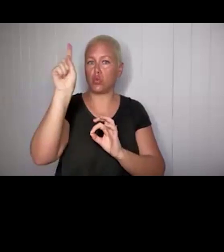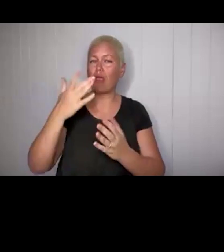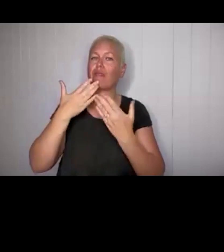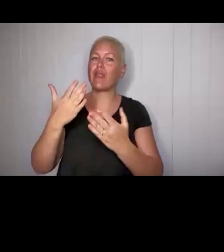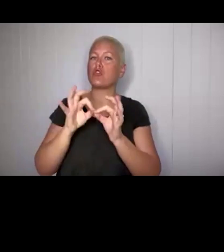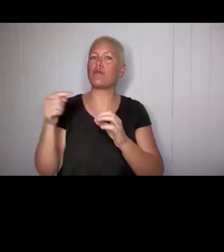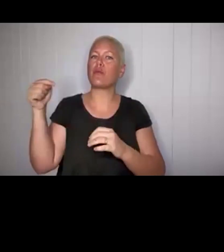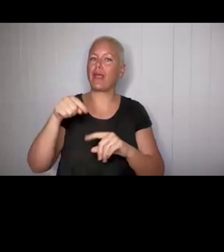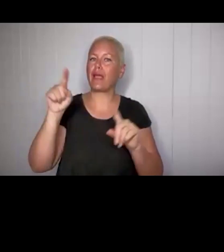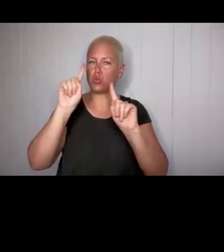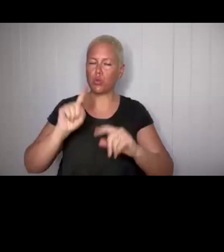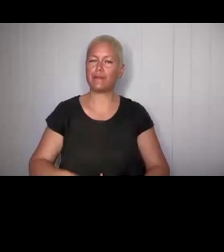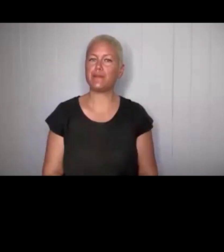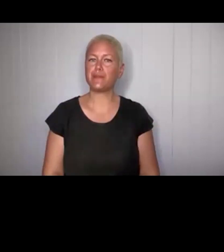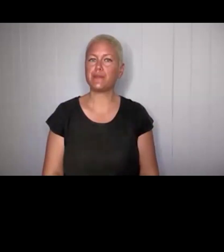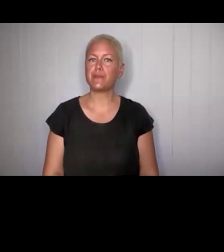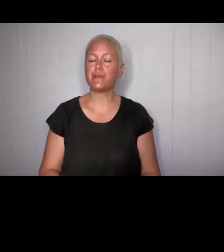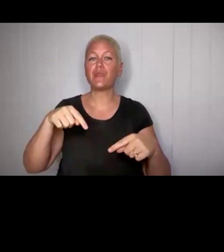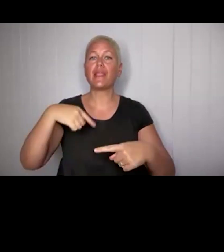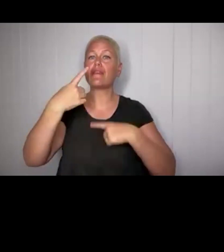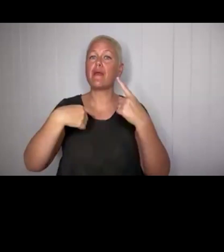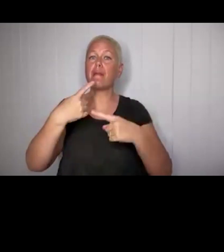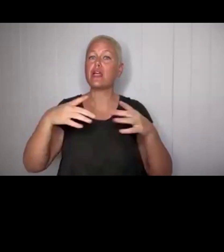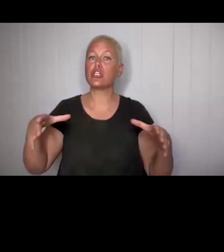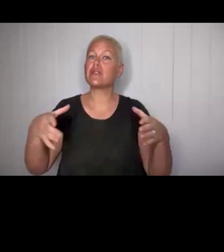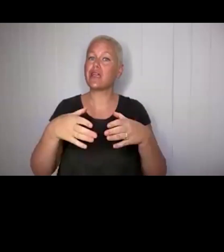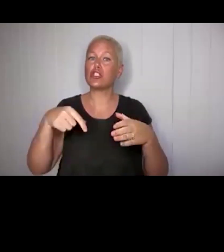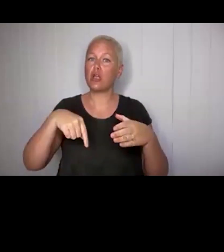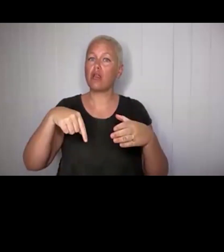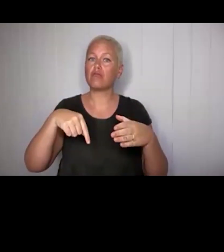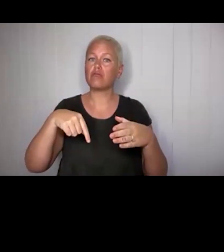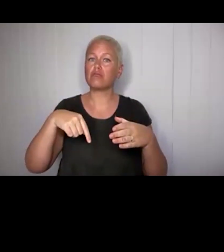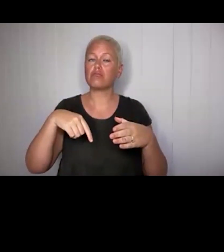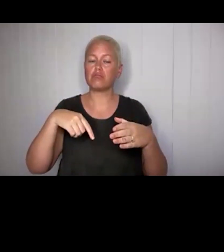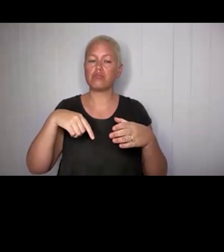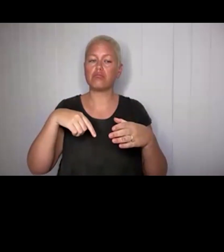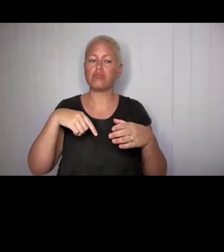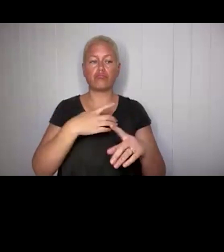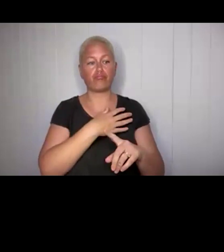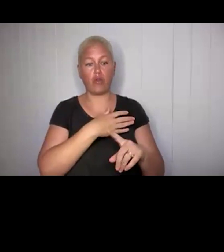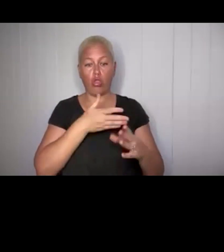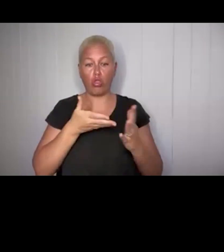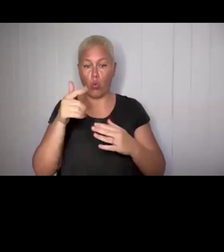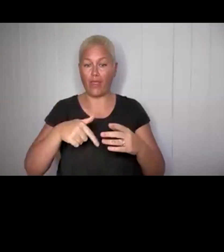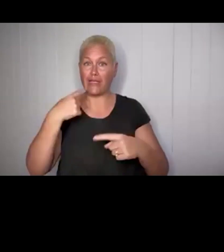being here. This information session — across this information session, Mikala, Niwa and I